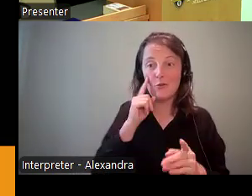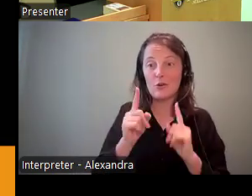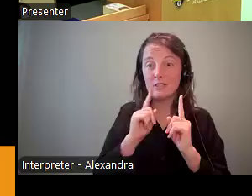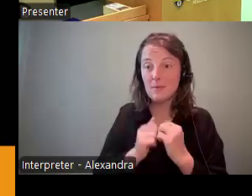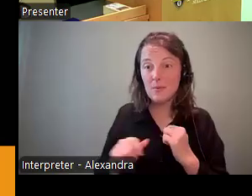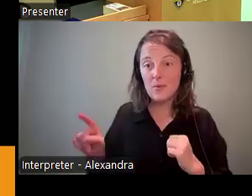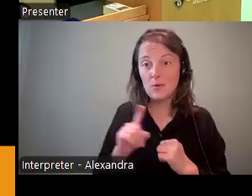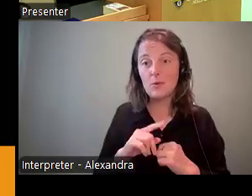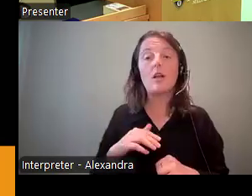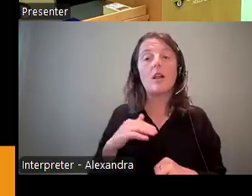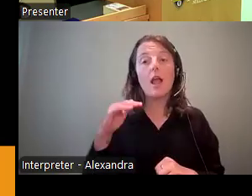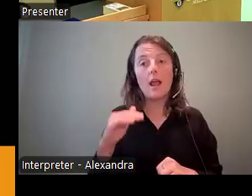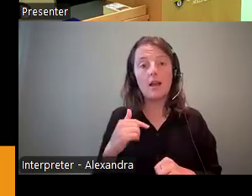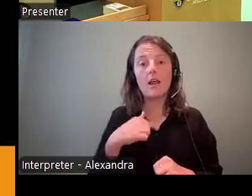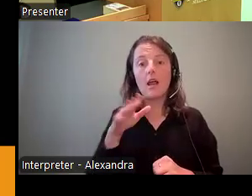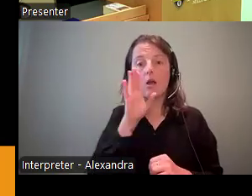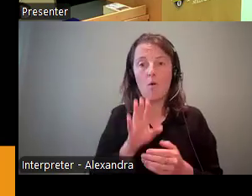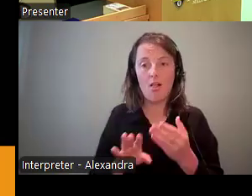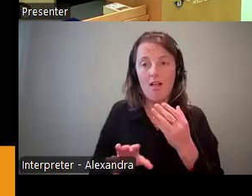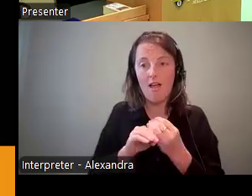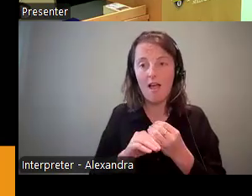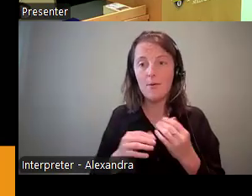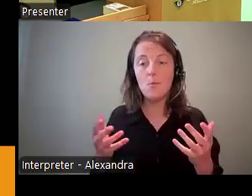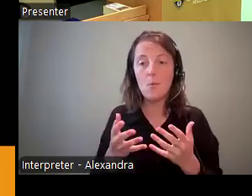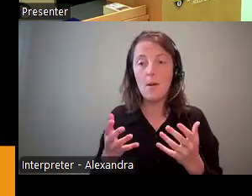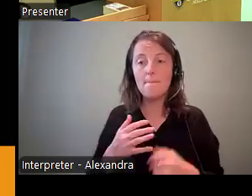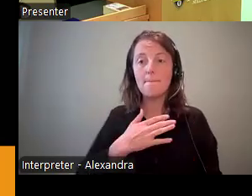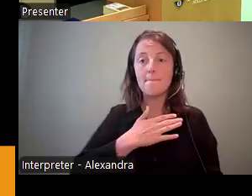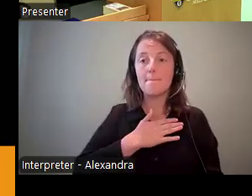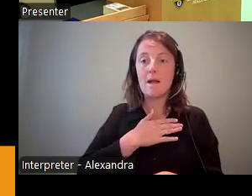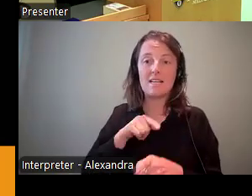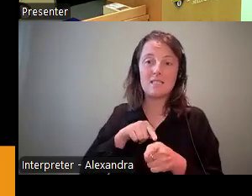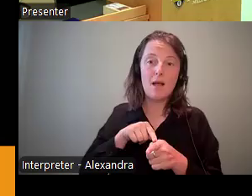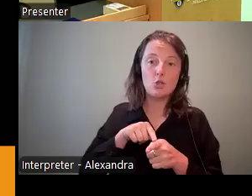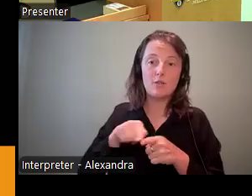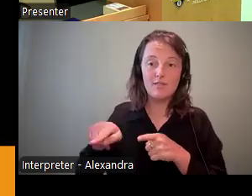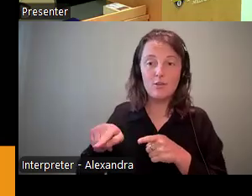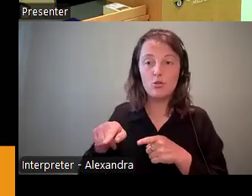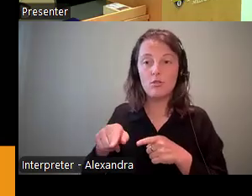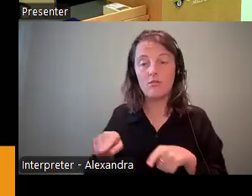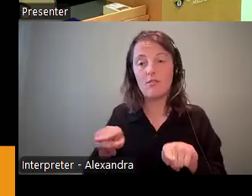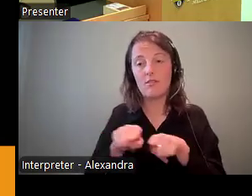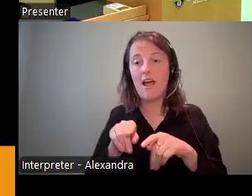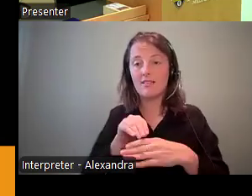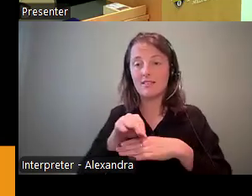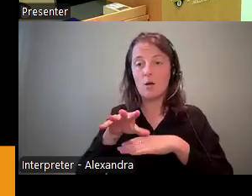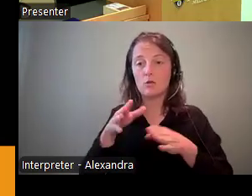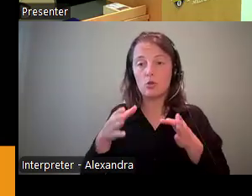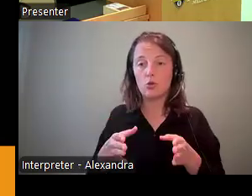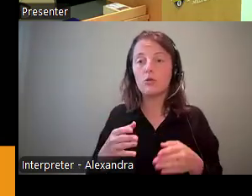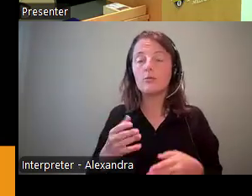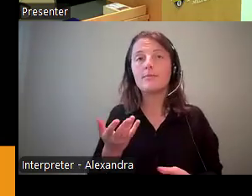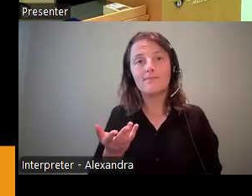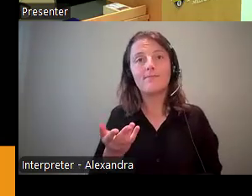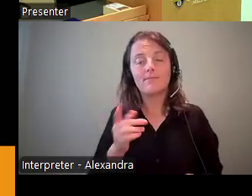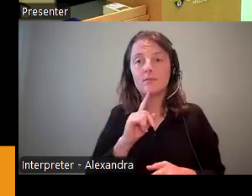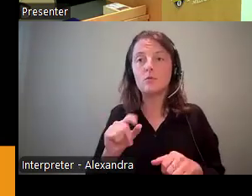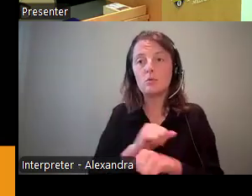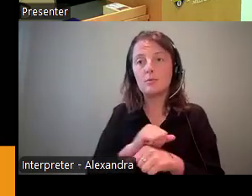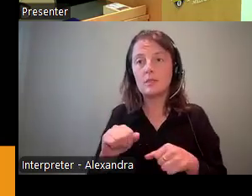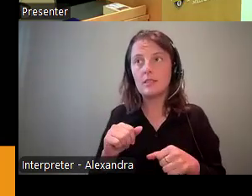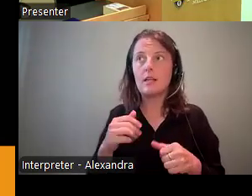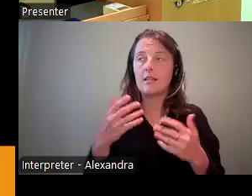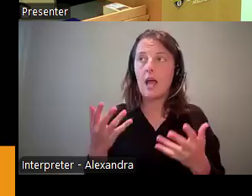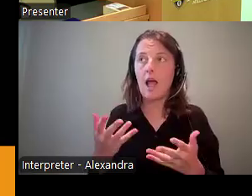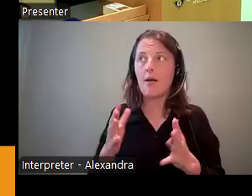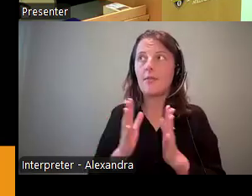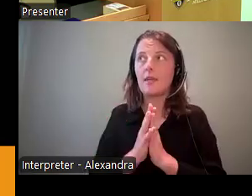that my my uh specialization as a counselor is really at the again the intersection if I can